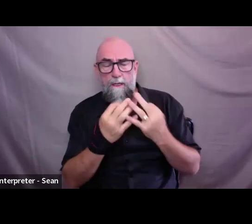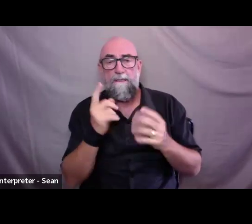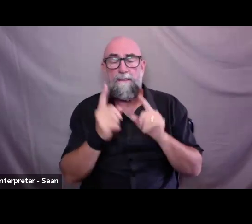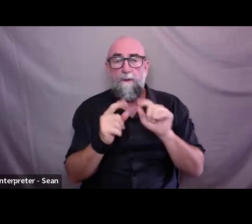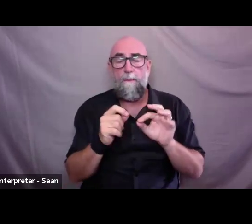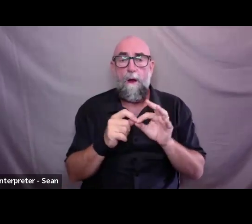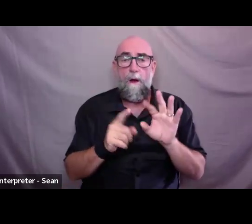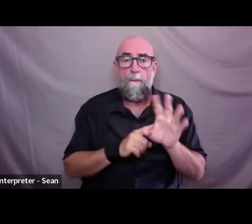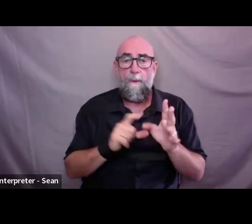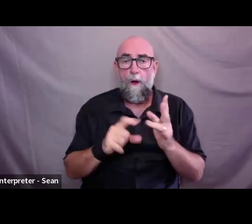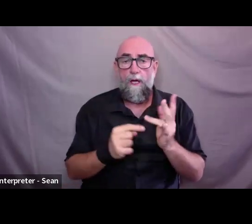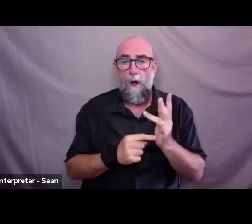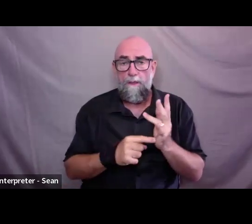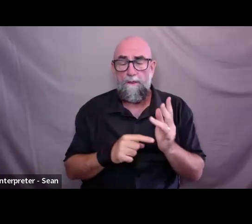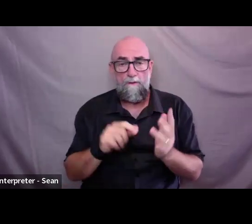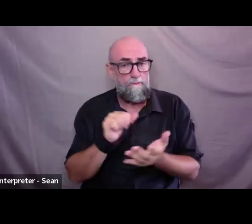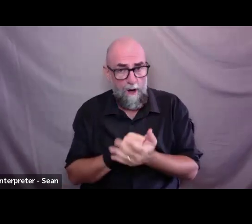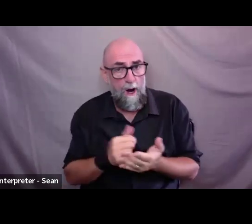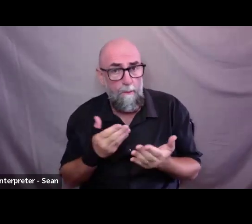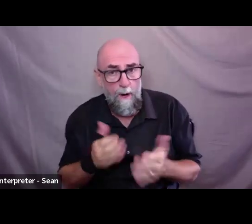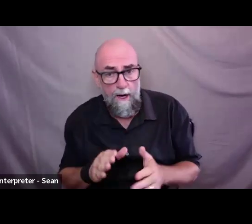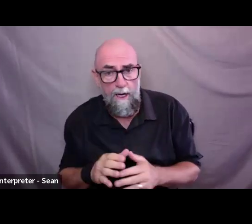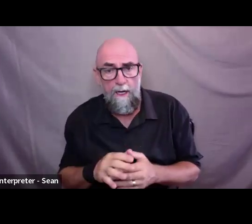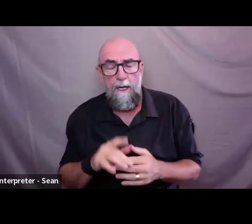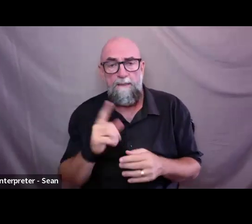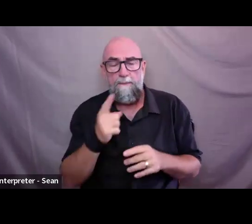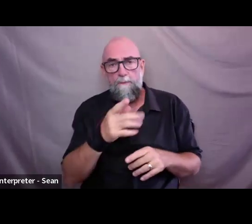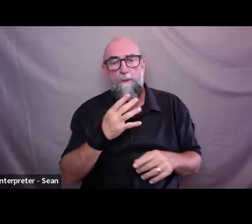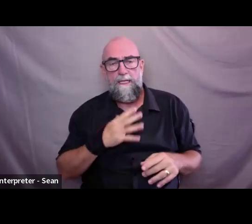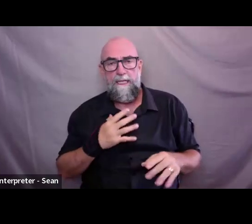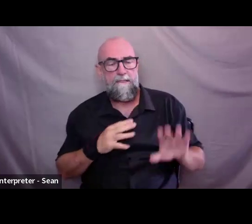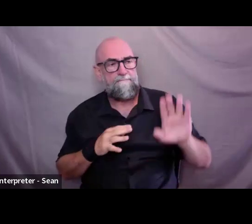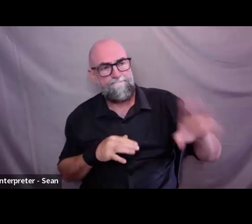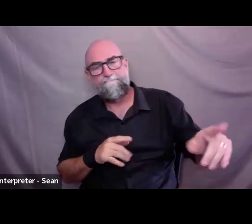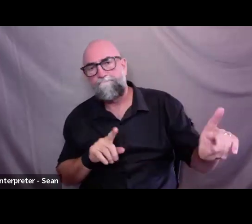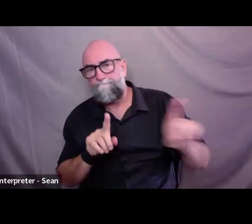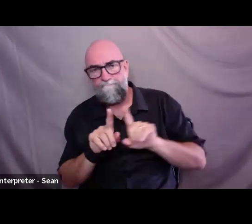walking with them slowly, and times we need to be more aggressive and each one